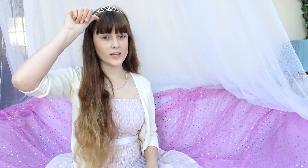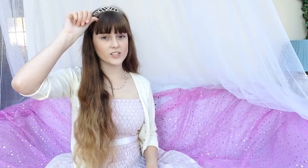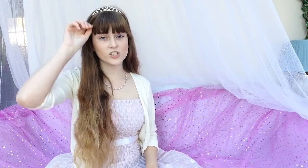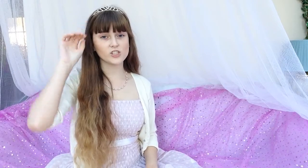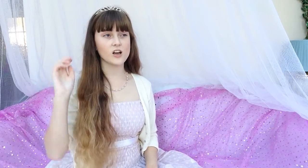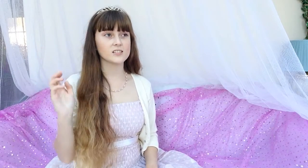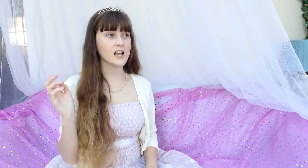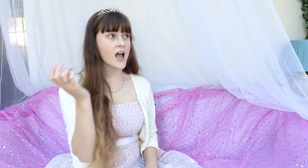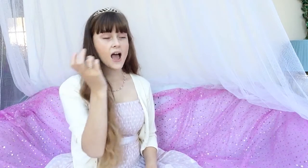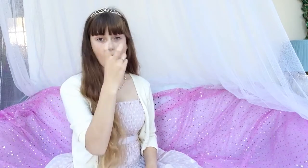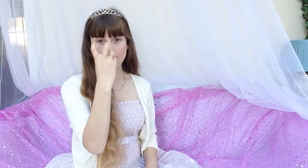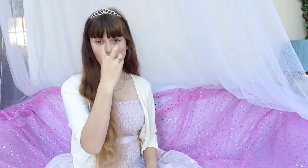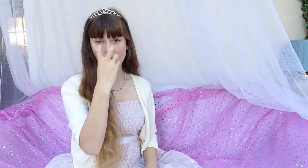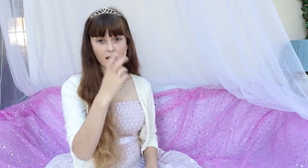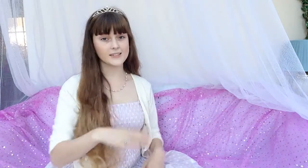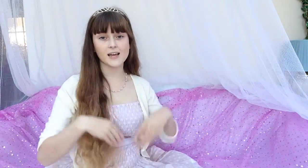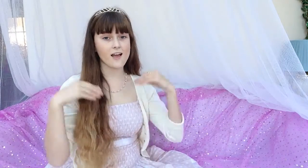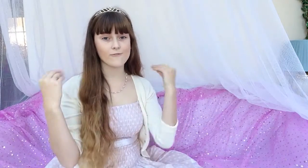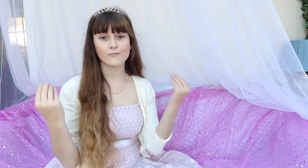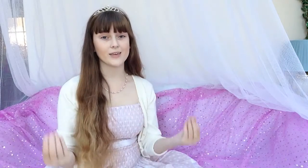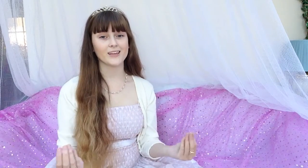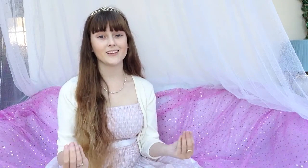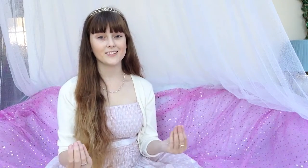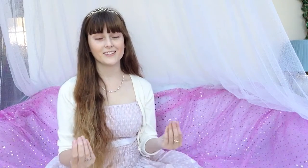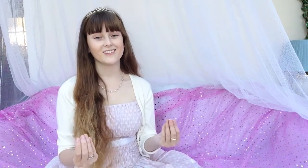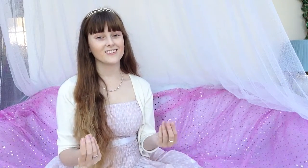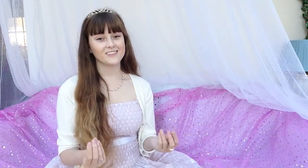Just how blind I've been